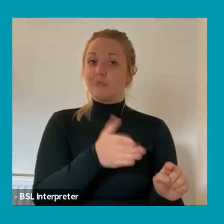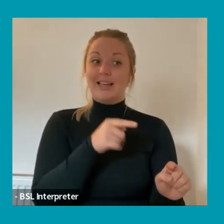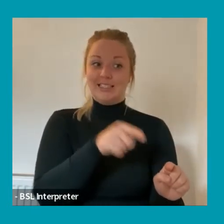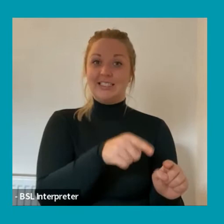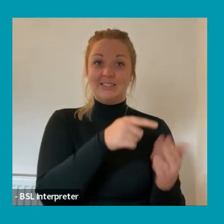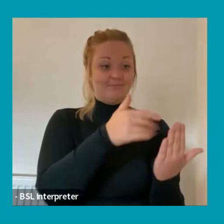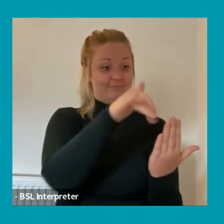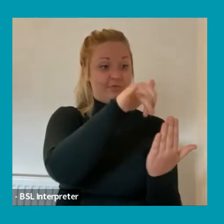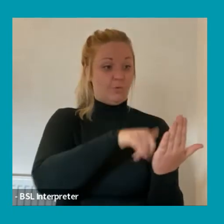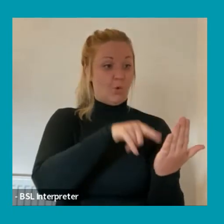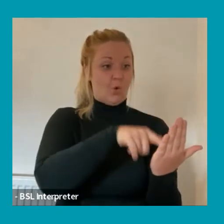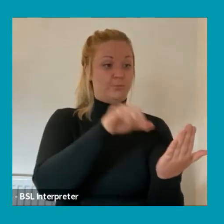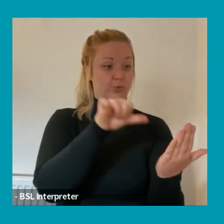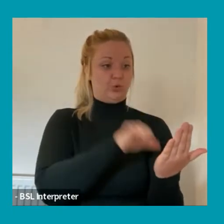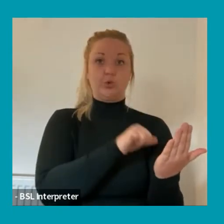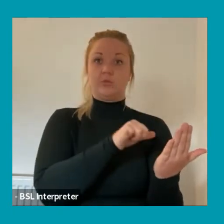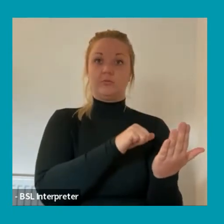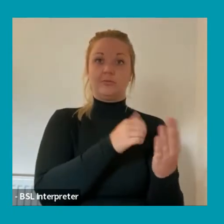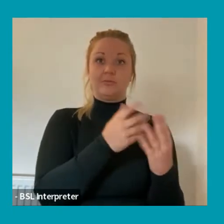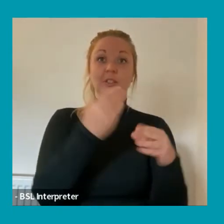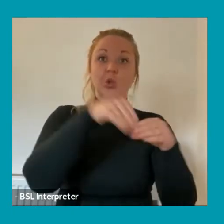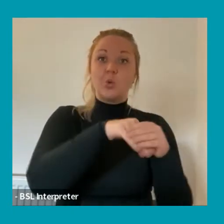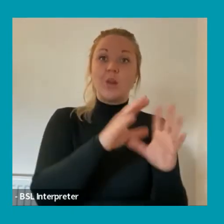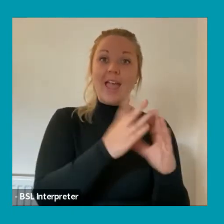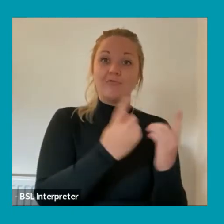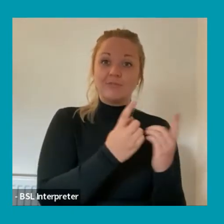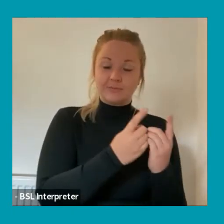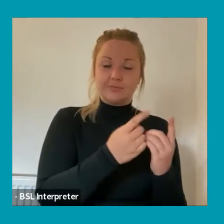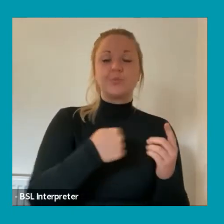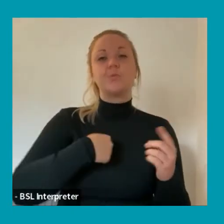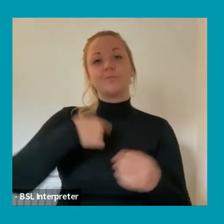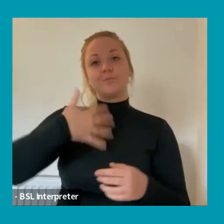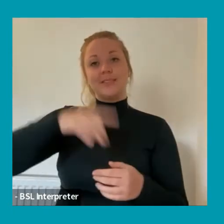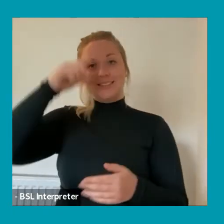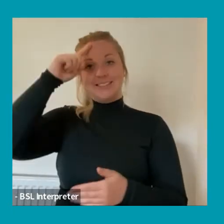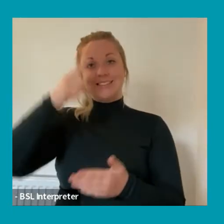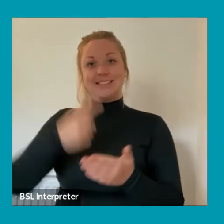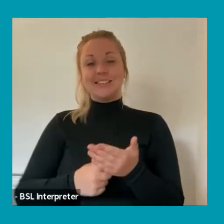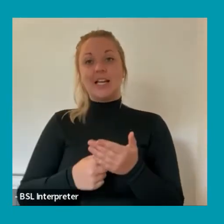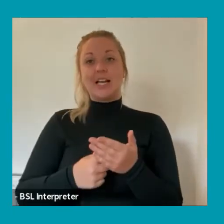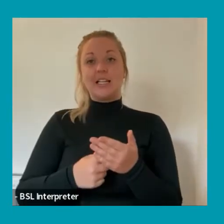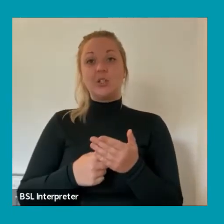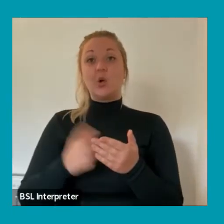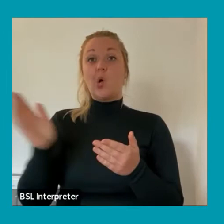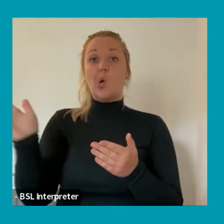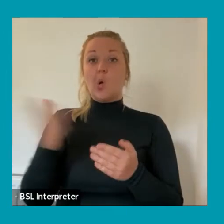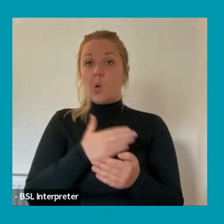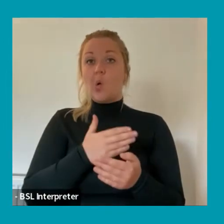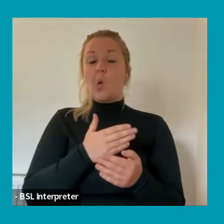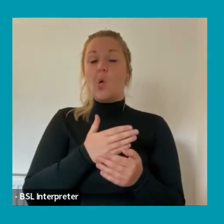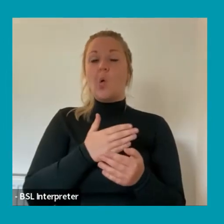We decided to then make it more intersectional. We brought in all of the employee resource groups.